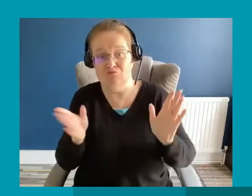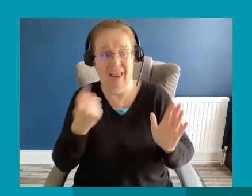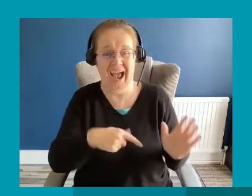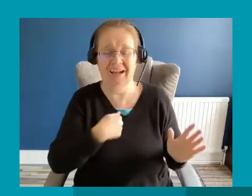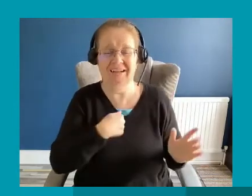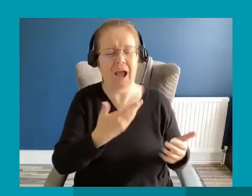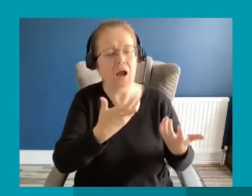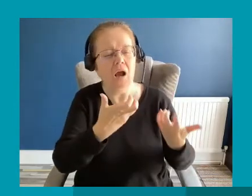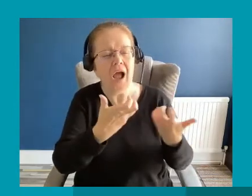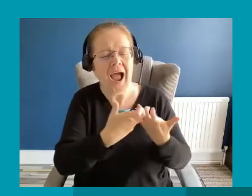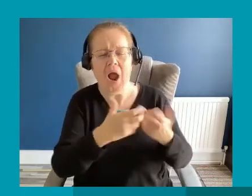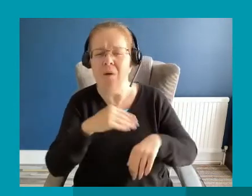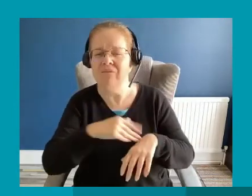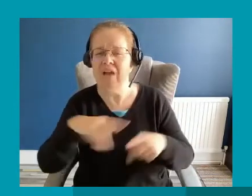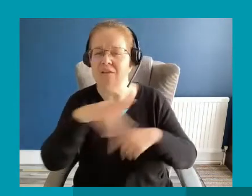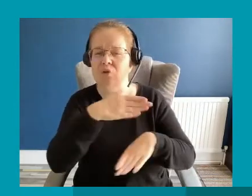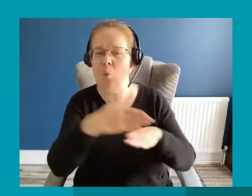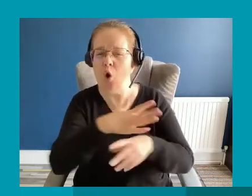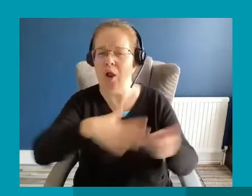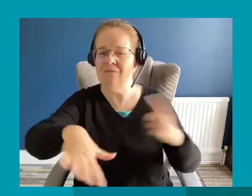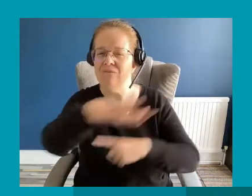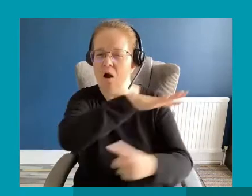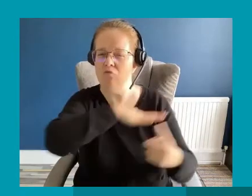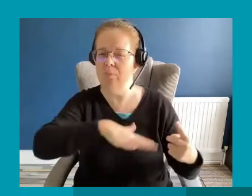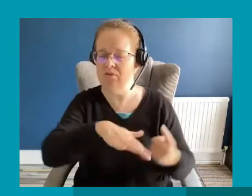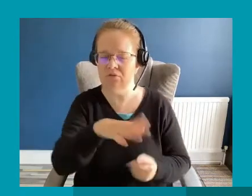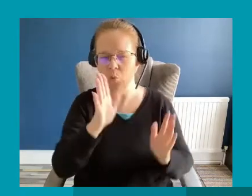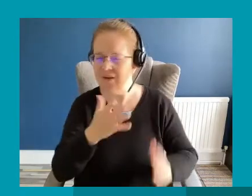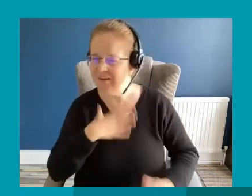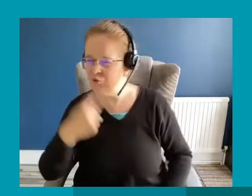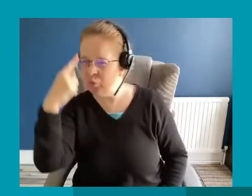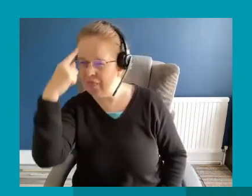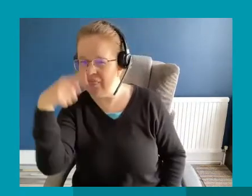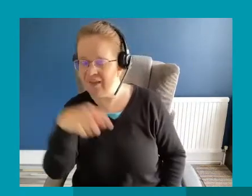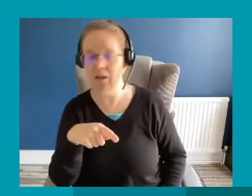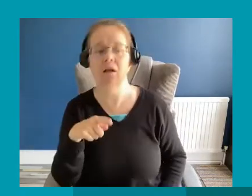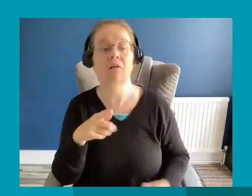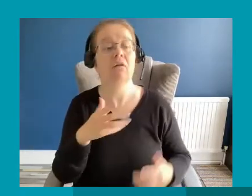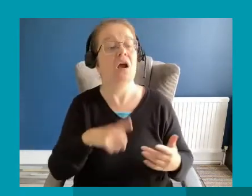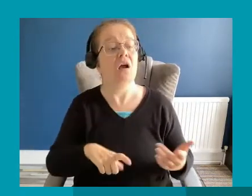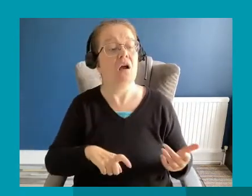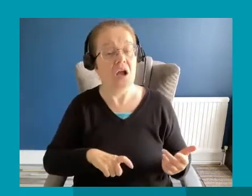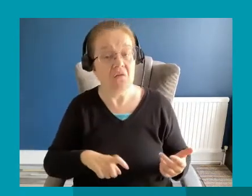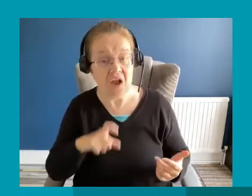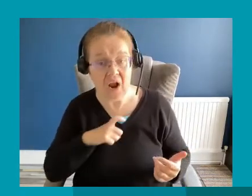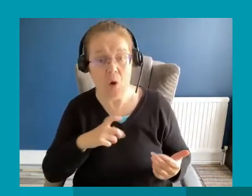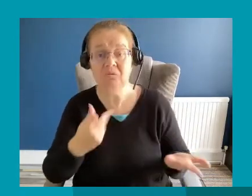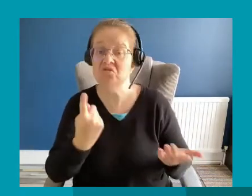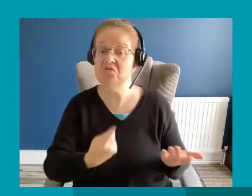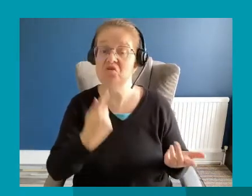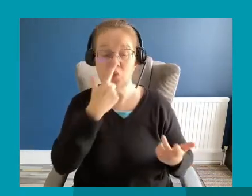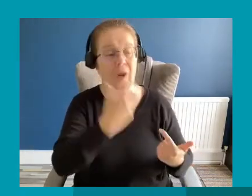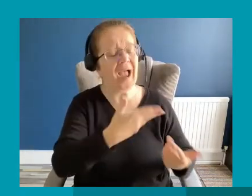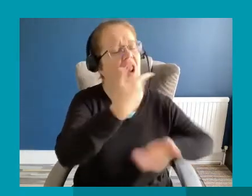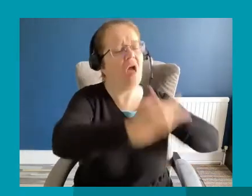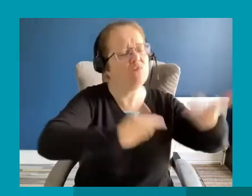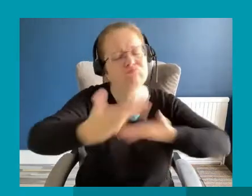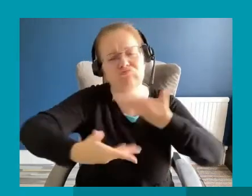Do you want to think about that? If you feel confident to address and put them at ease, do so.